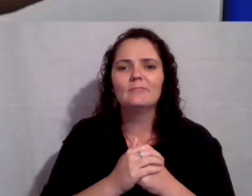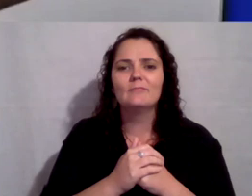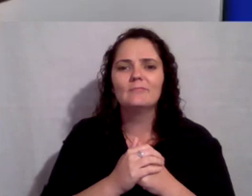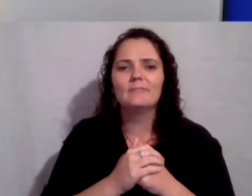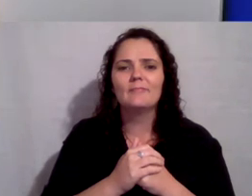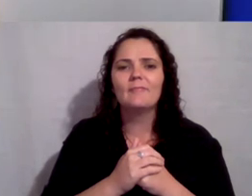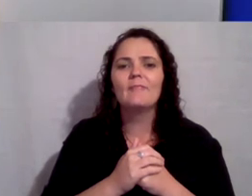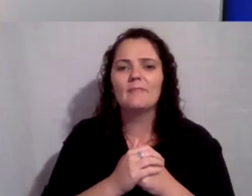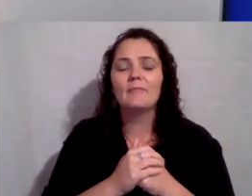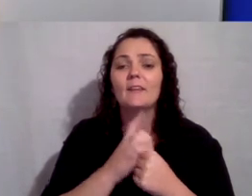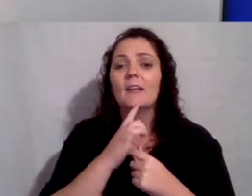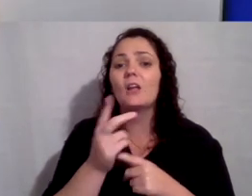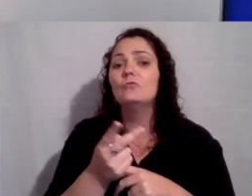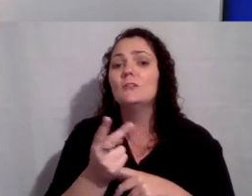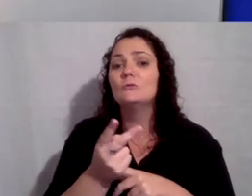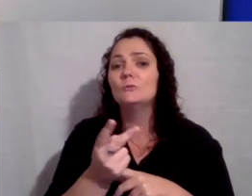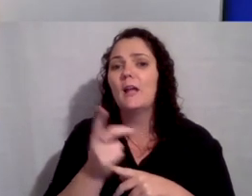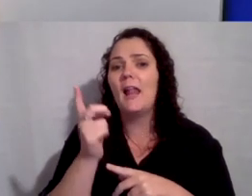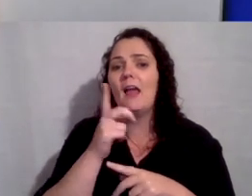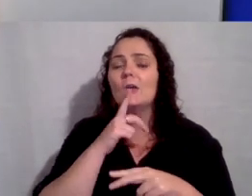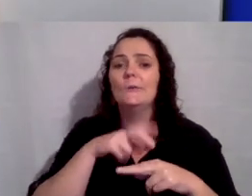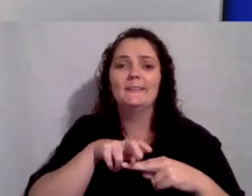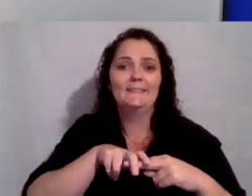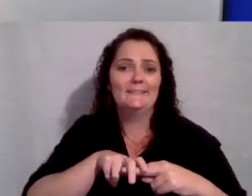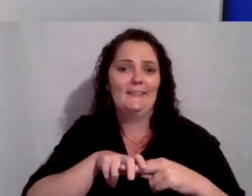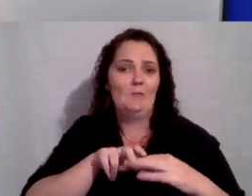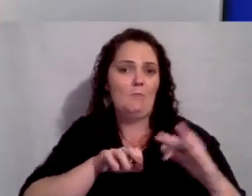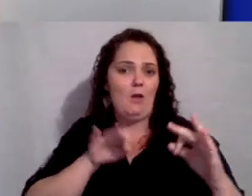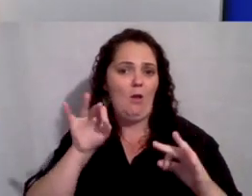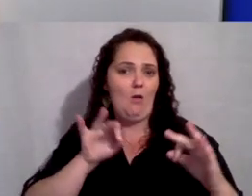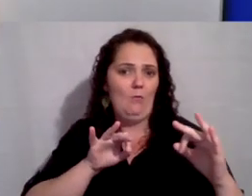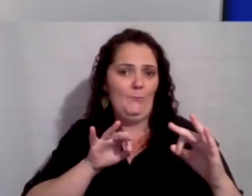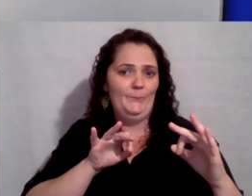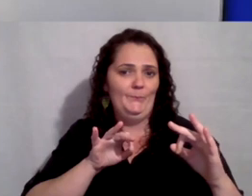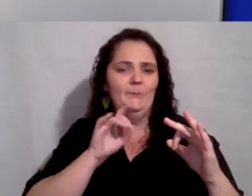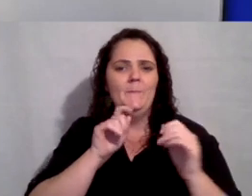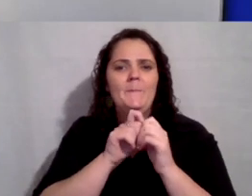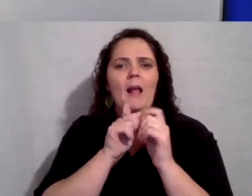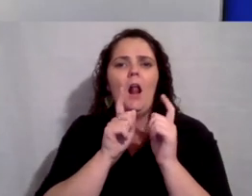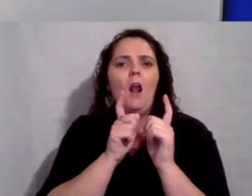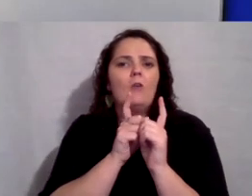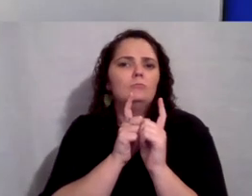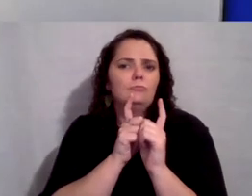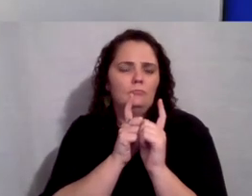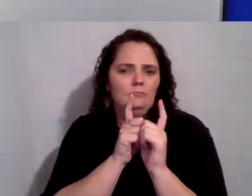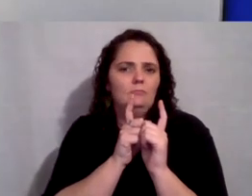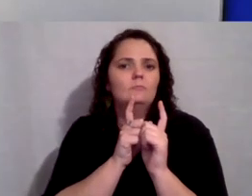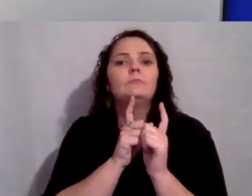Rachel and Atticus take some seated poses where they're going to be close to one another in space